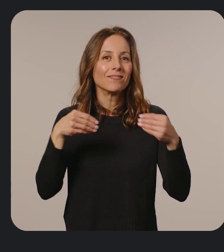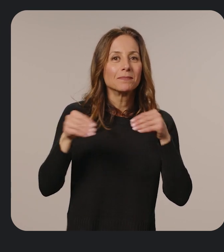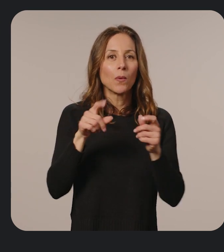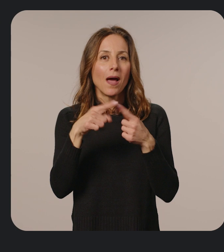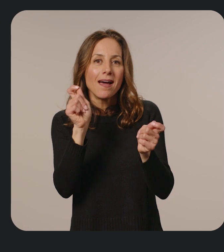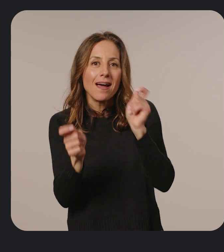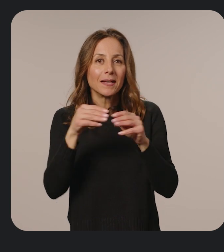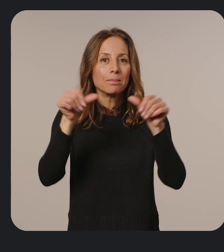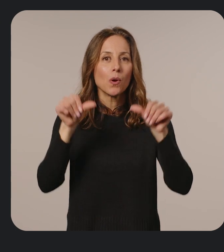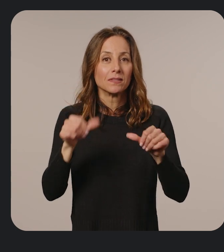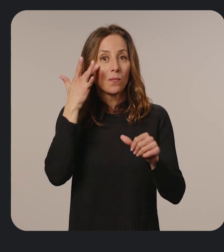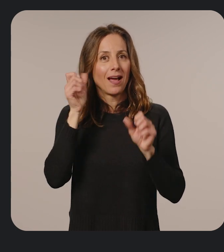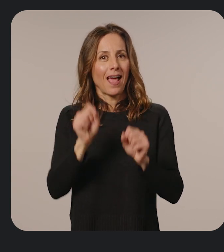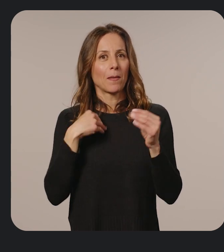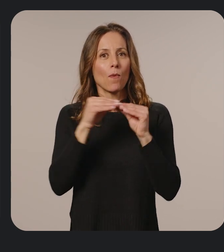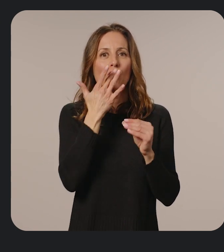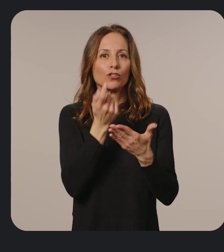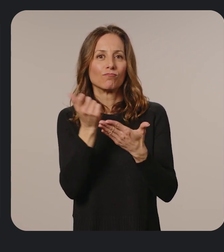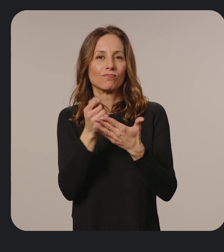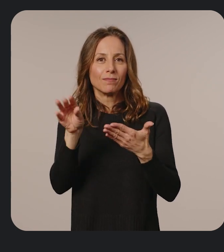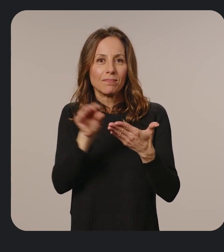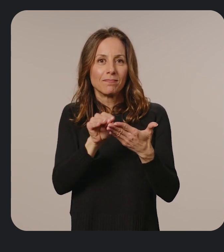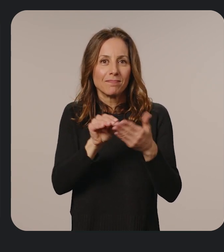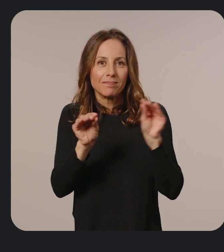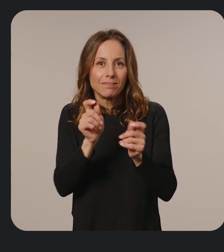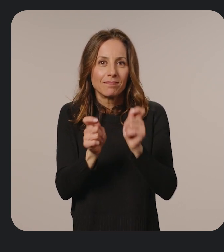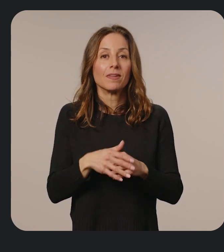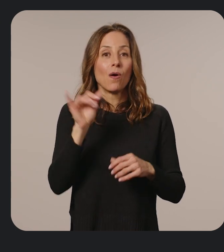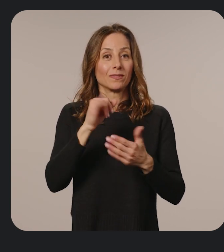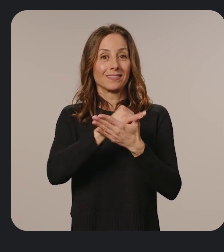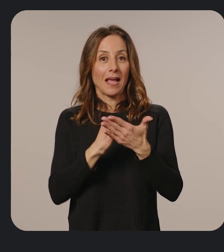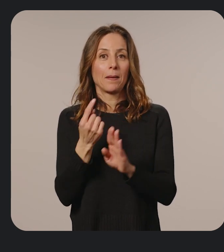It gives users the ability to be more flexible when editing in post, as there are more colors that can be recovered.